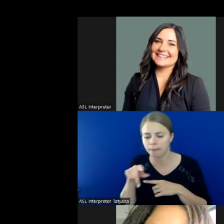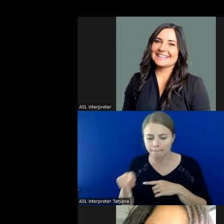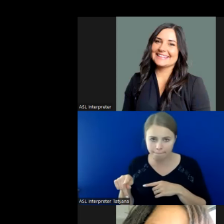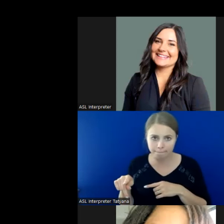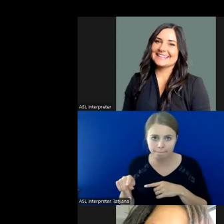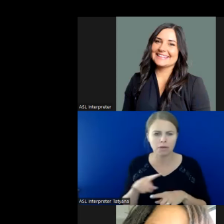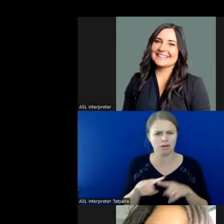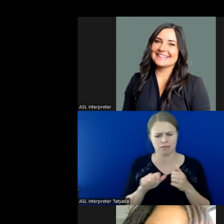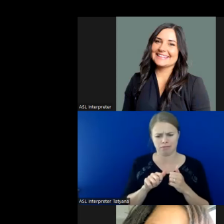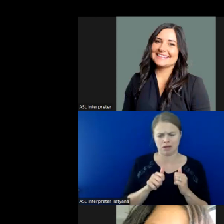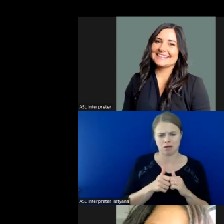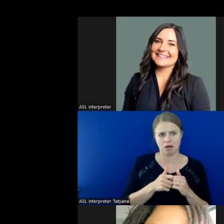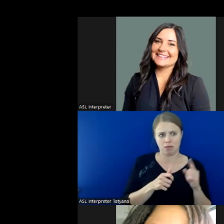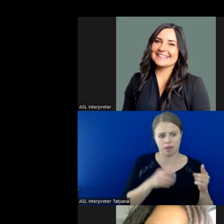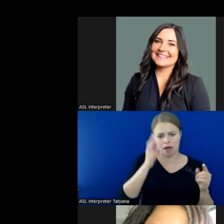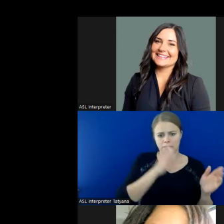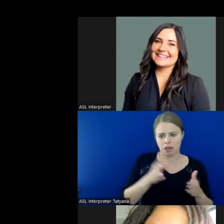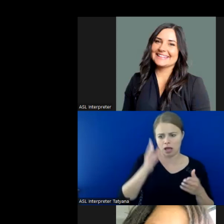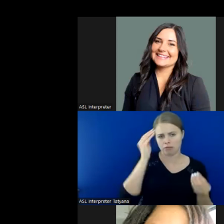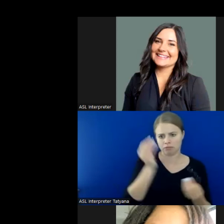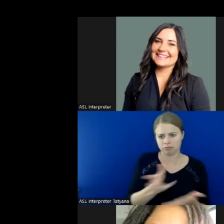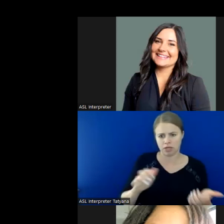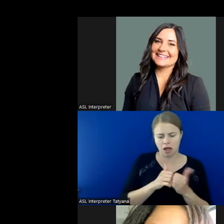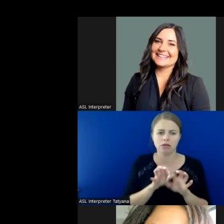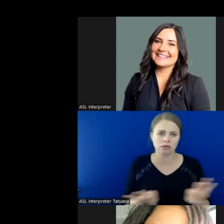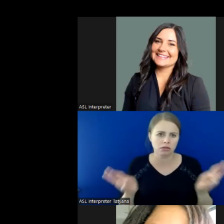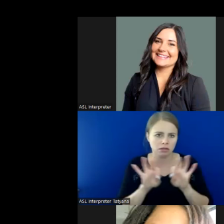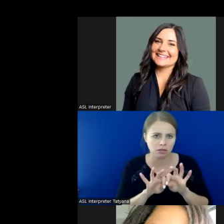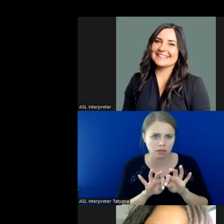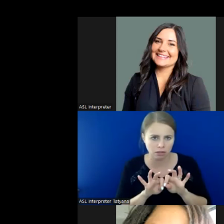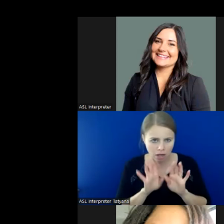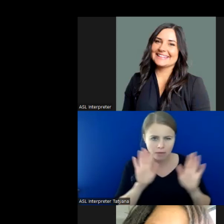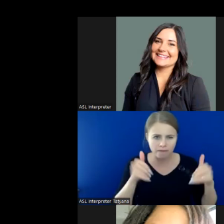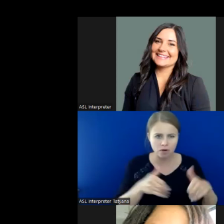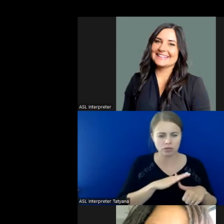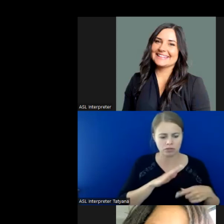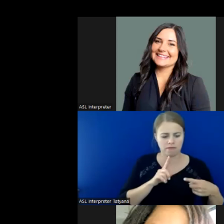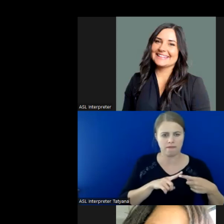But how you communicate that out is really critical. So, I'll focus on first the users with disabilities.